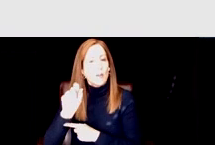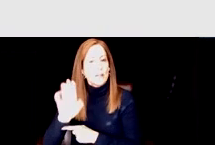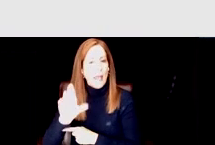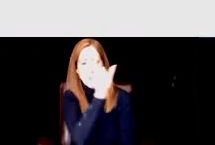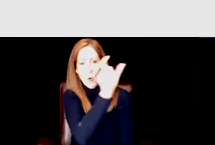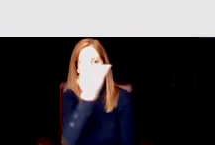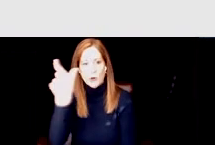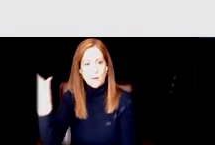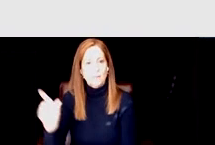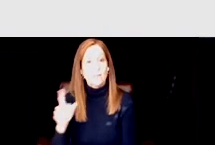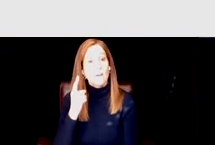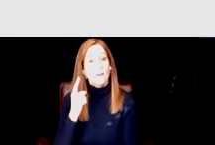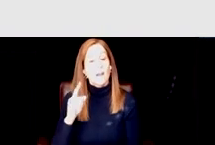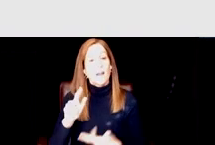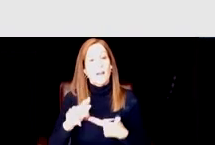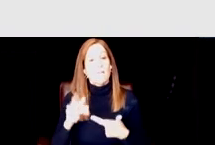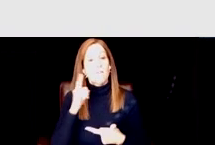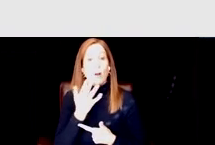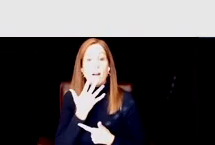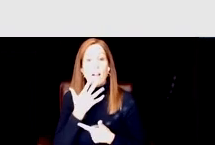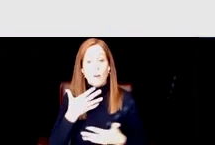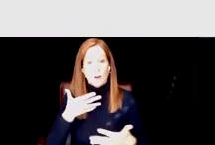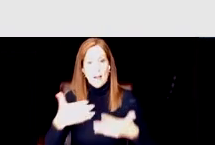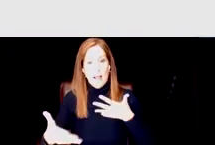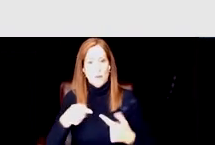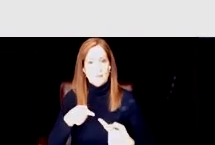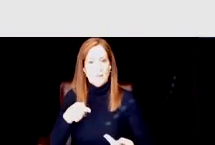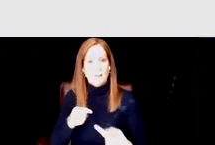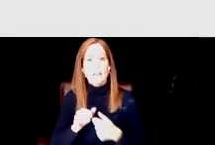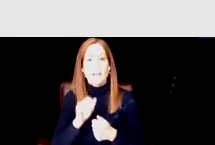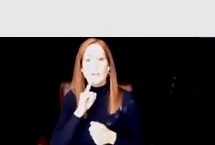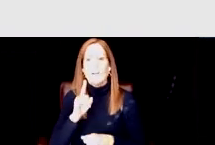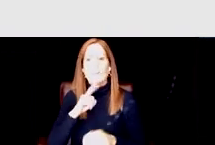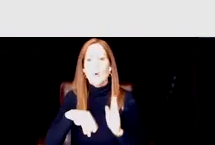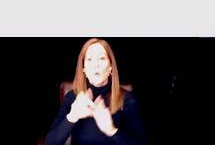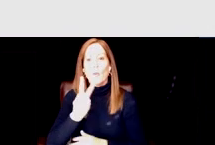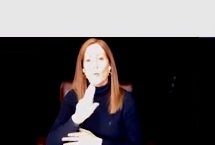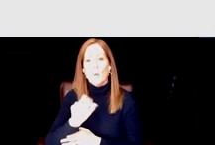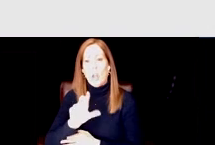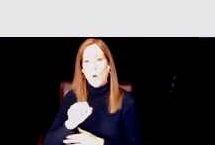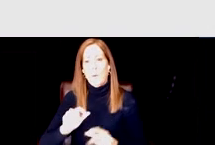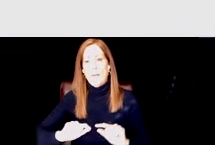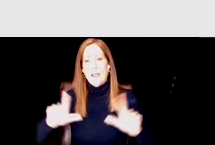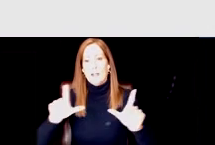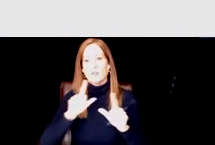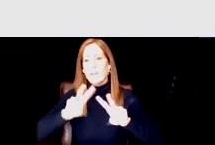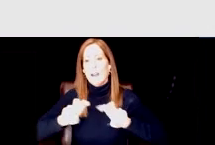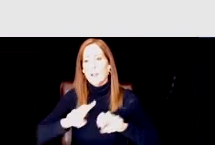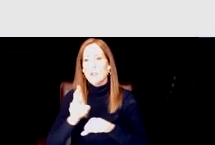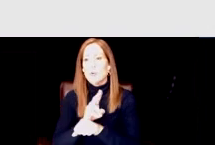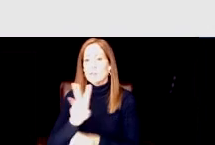reload the page and analyze it using the WAVE plug-in, which does a better job of highlighting issues with color contrast.